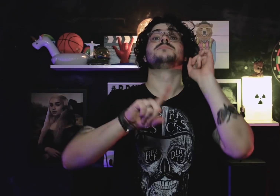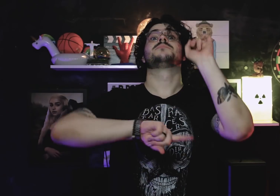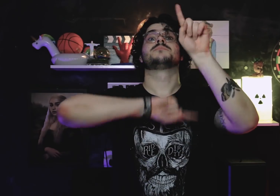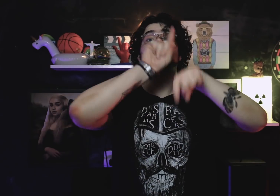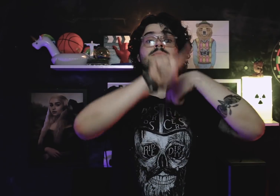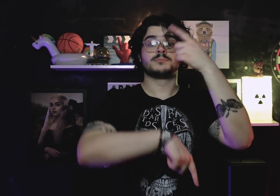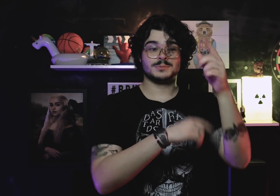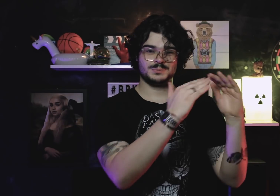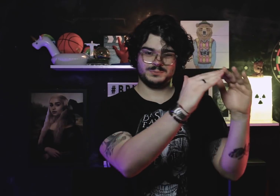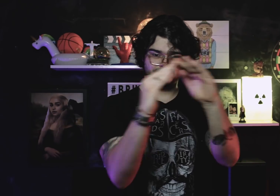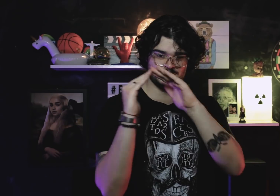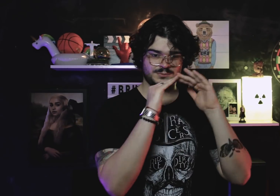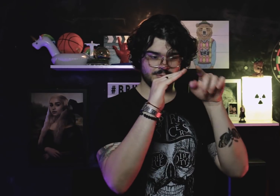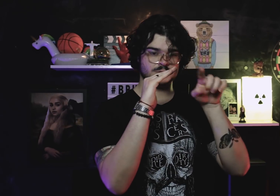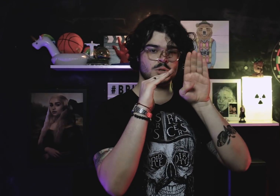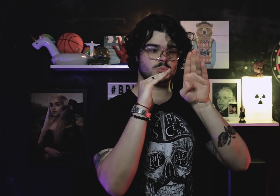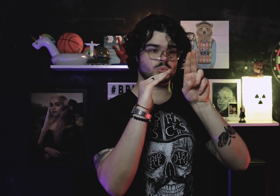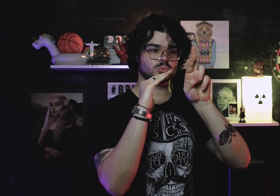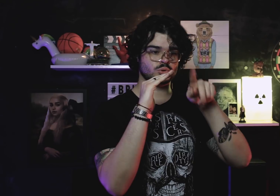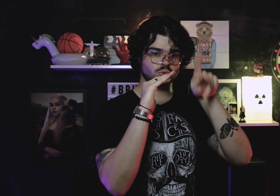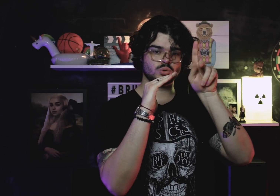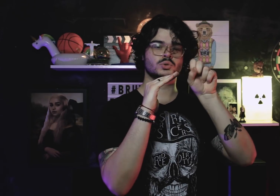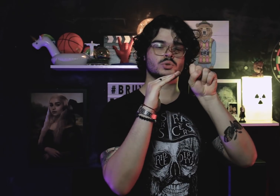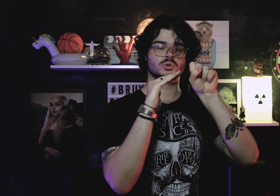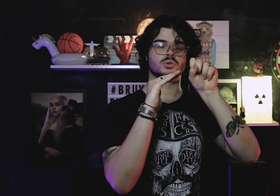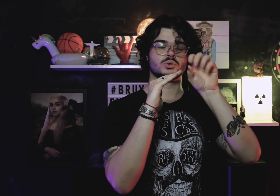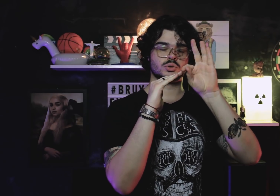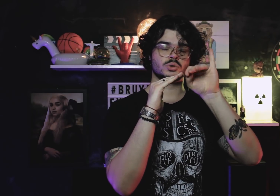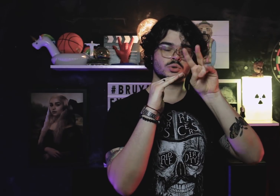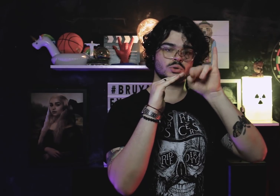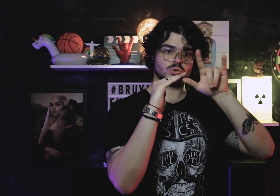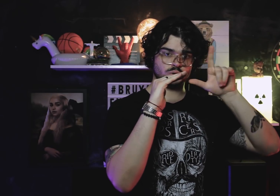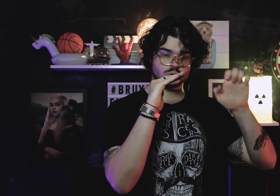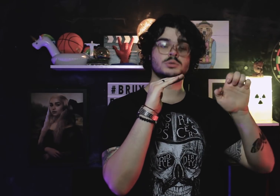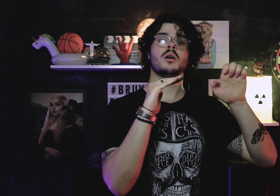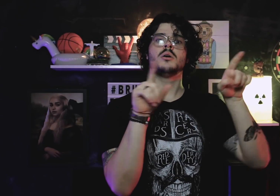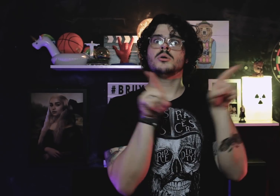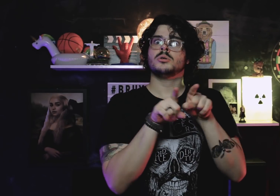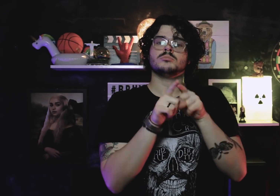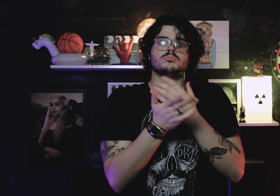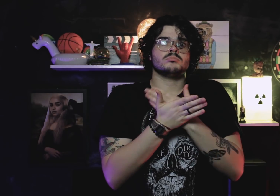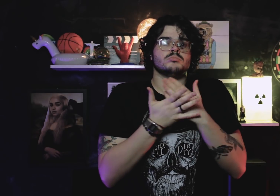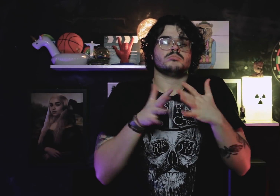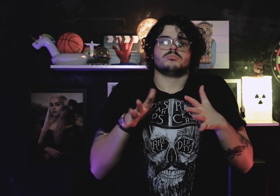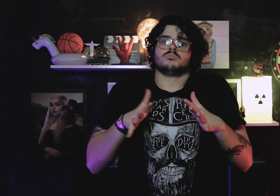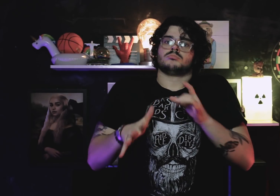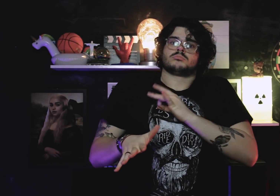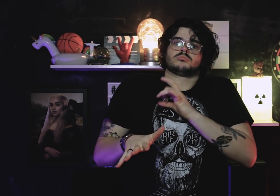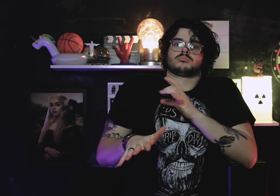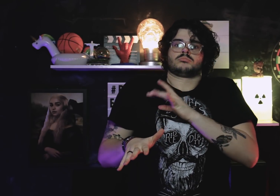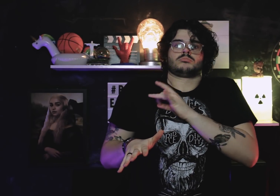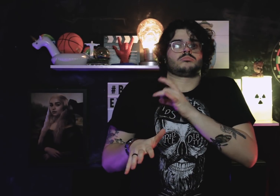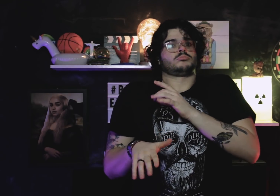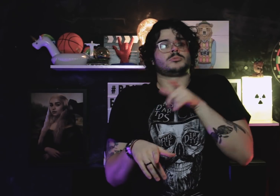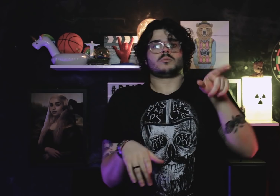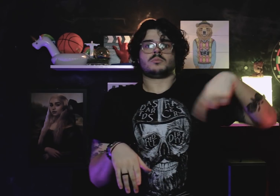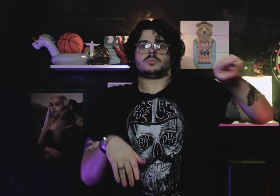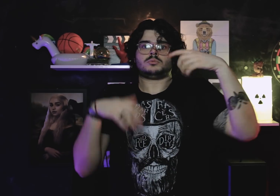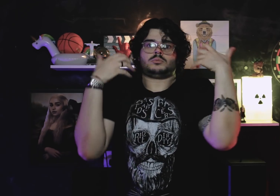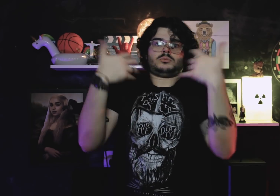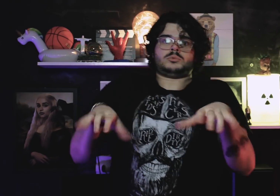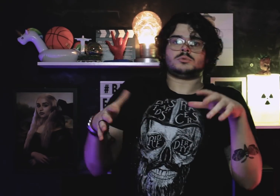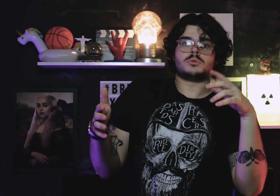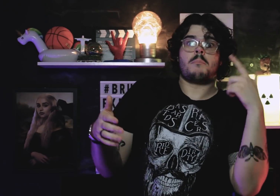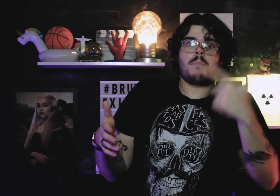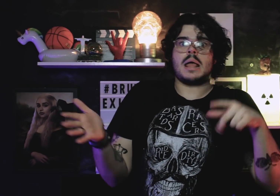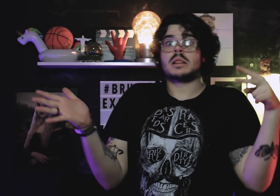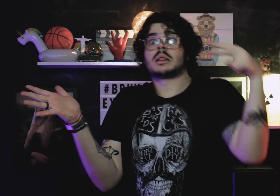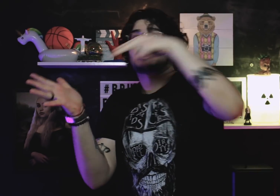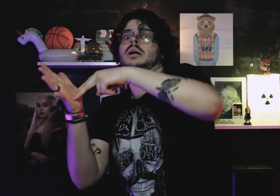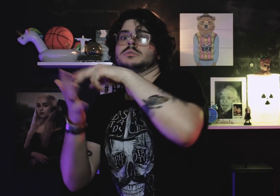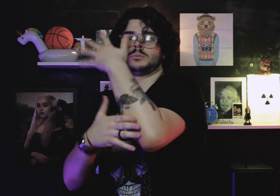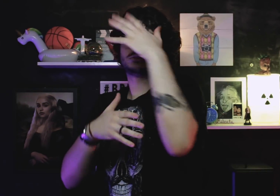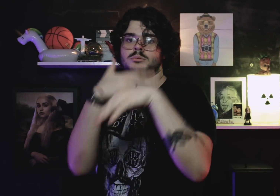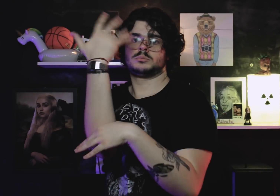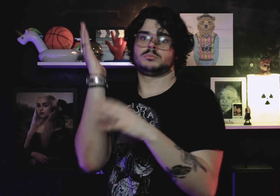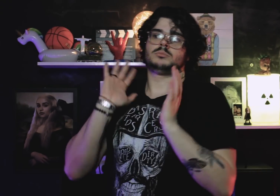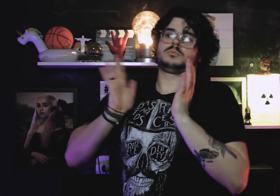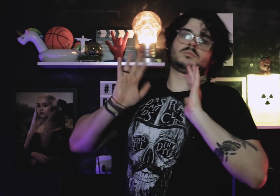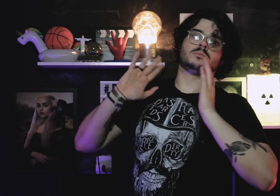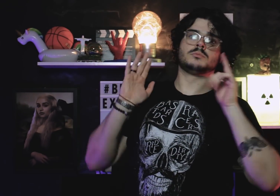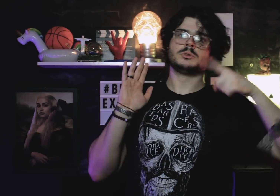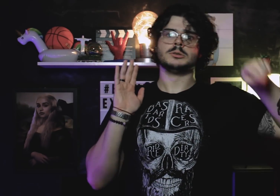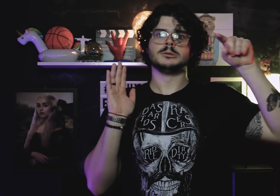After that, the residents of Burkittsville trembled with fear, never stepping in that forest again